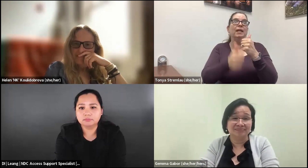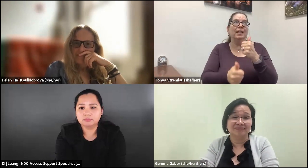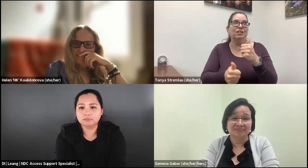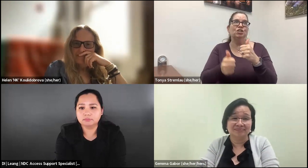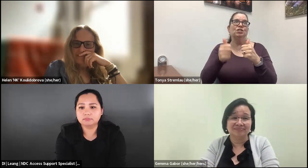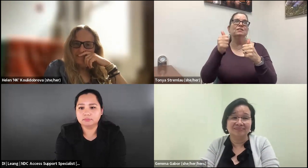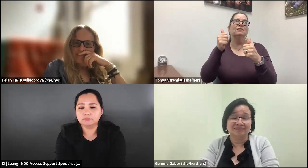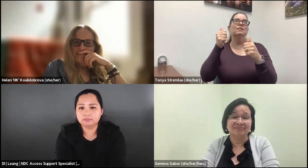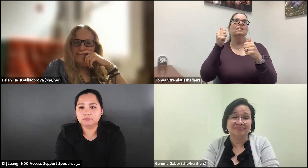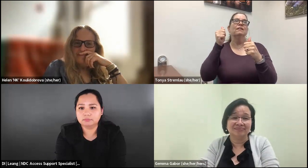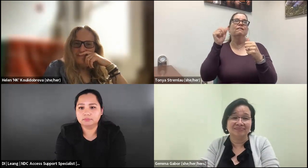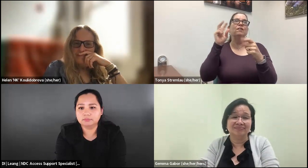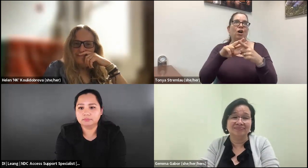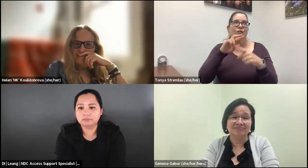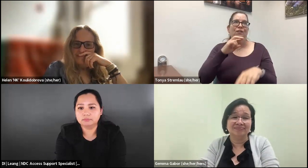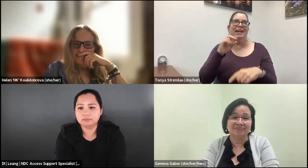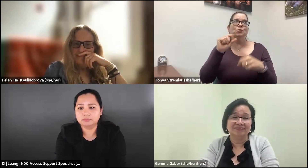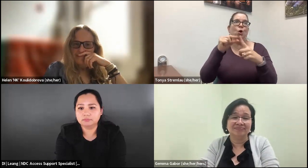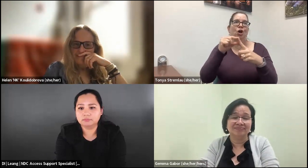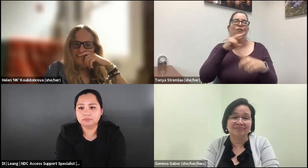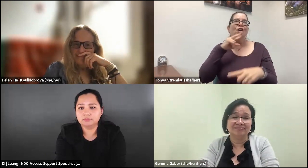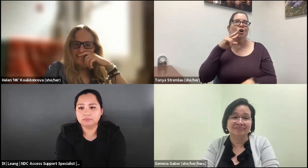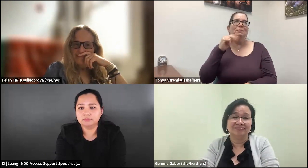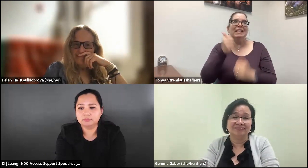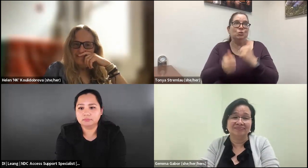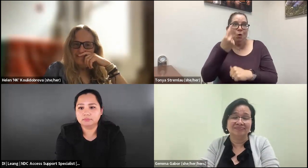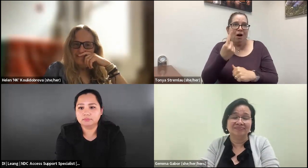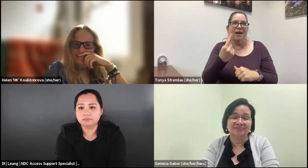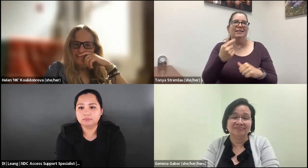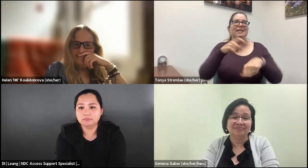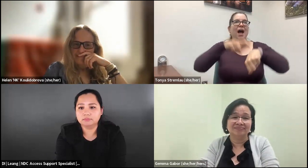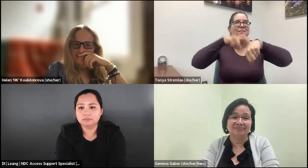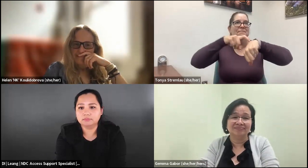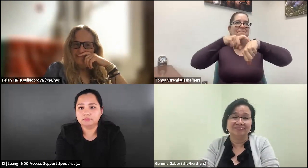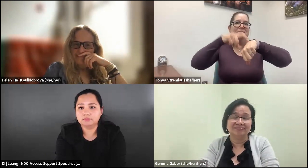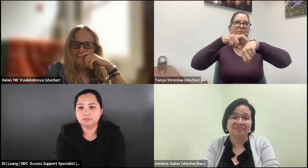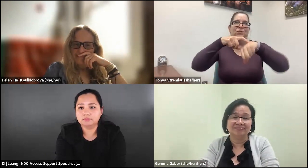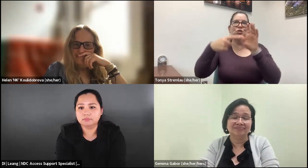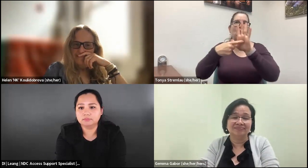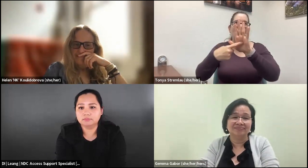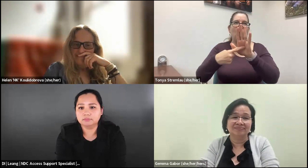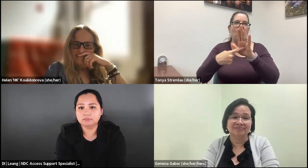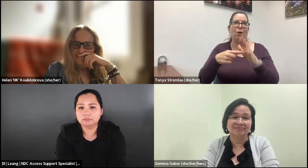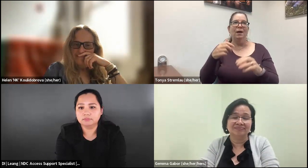In English, we add a verb and a time,